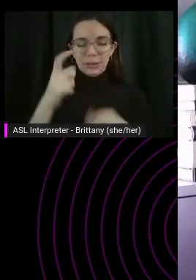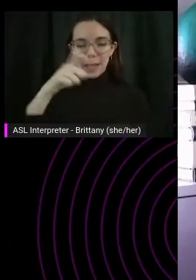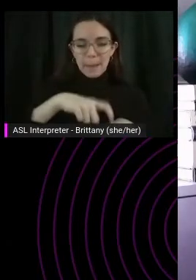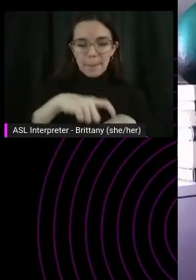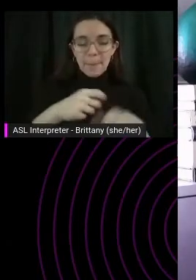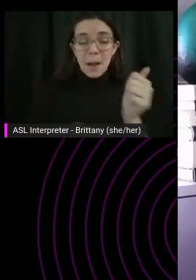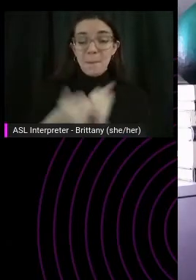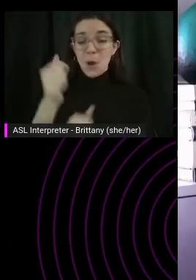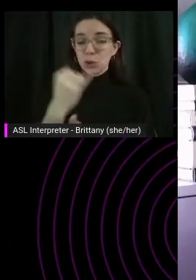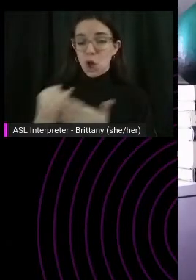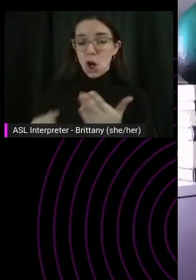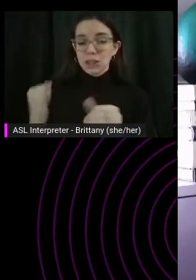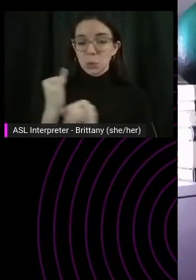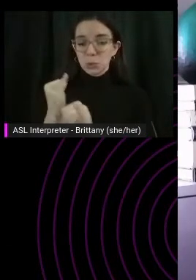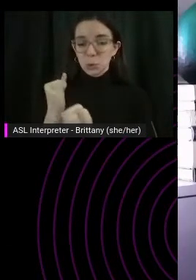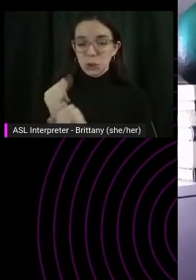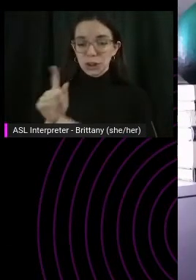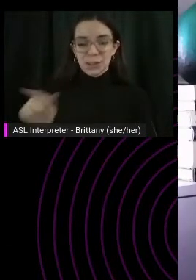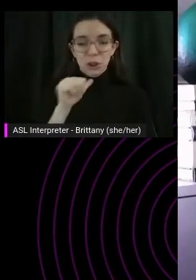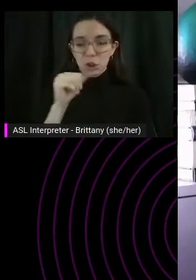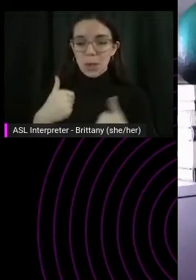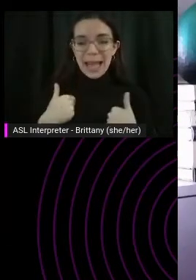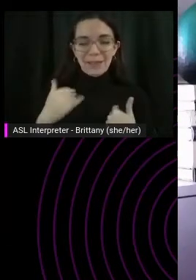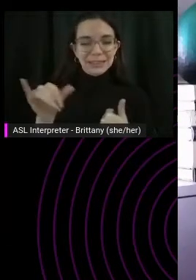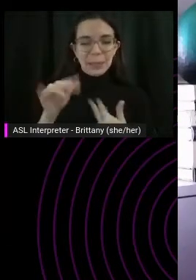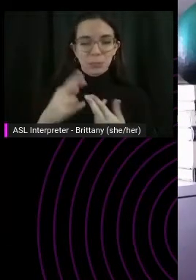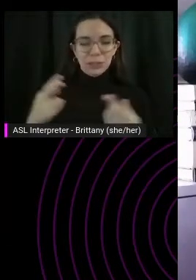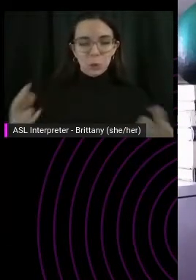do not have the resources of Carnegie Hall, but regardless of your